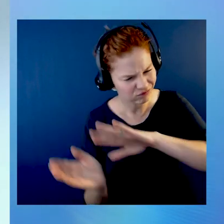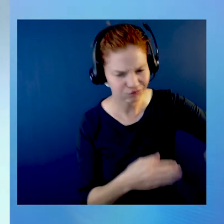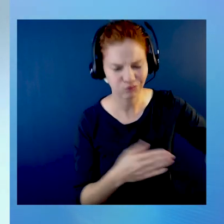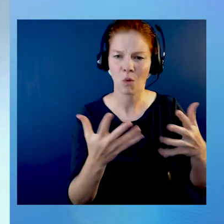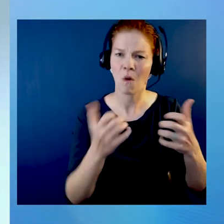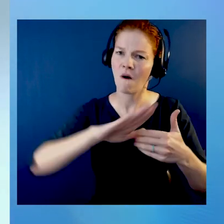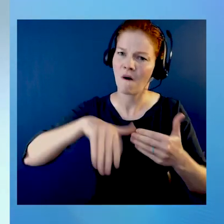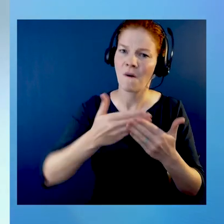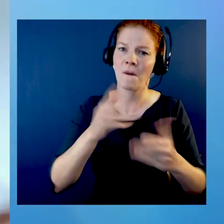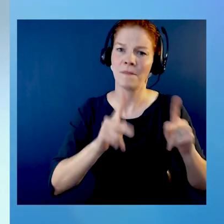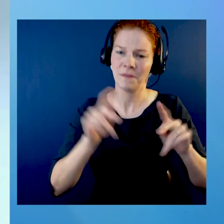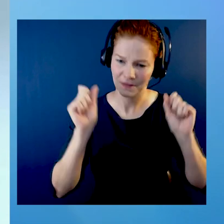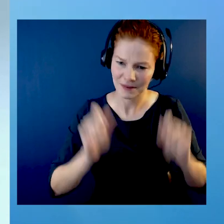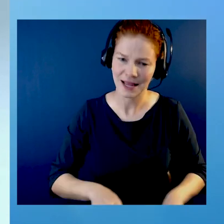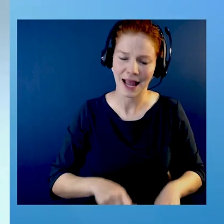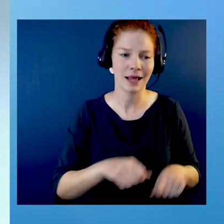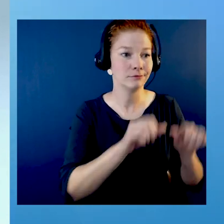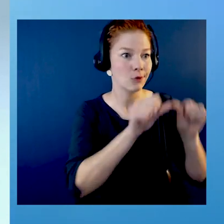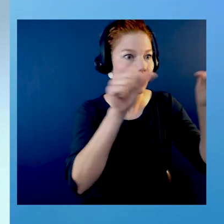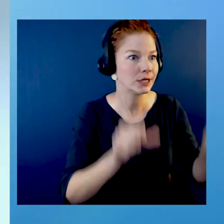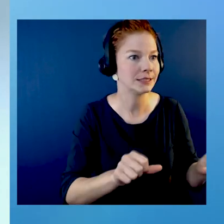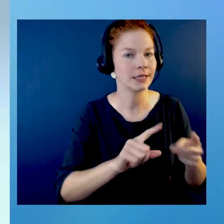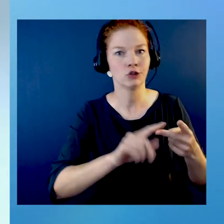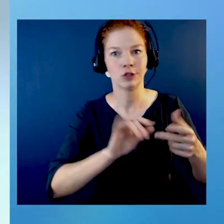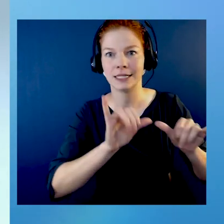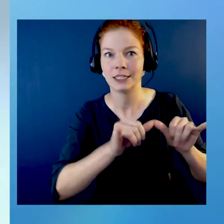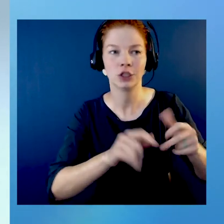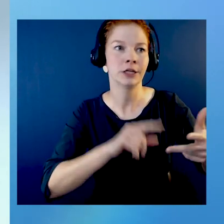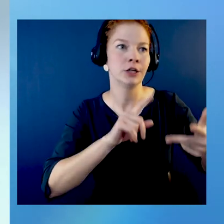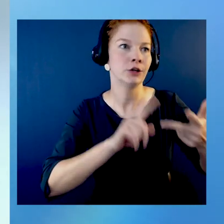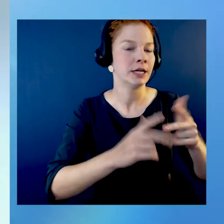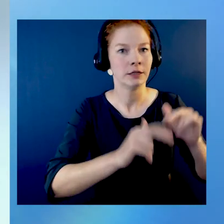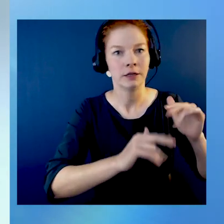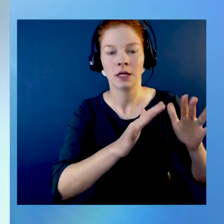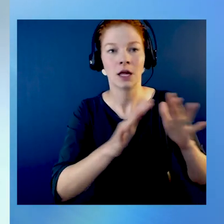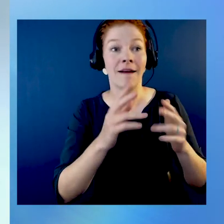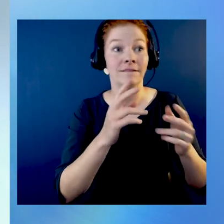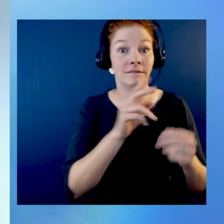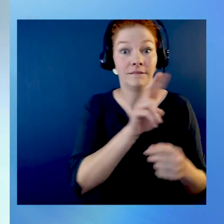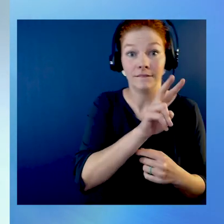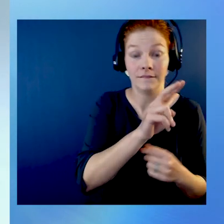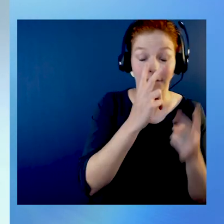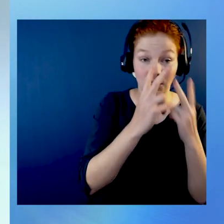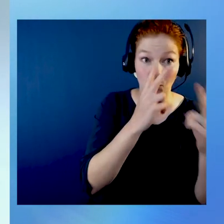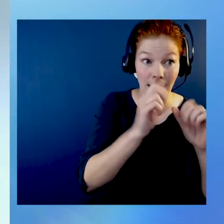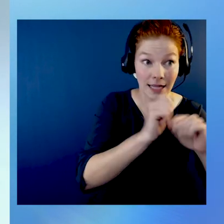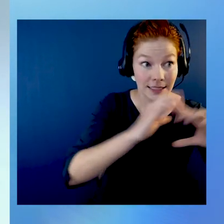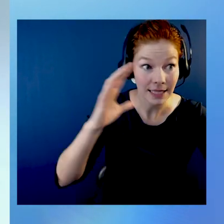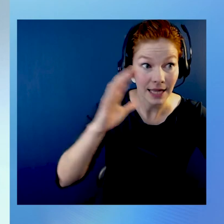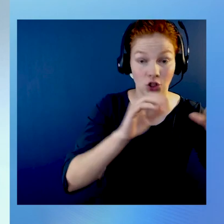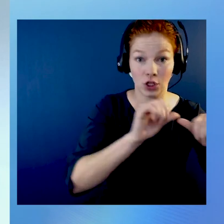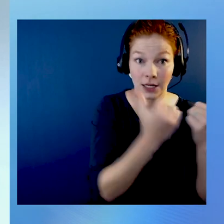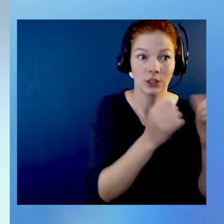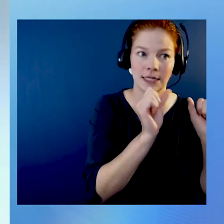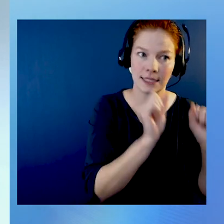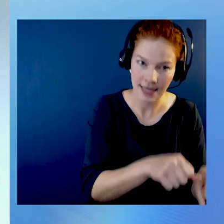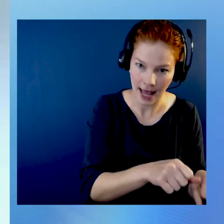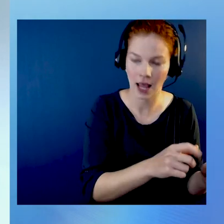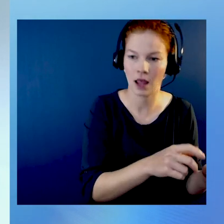architecture and engineering firms all the way to visualization agencies to spin up Digital Twin applications with